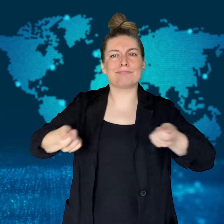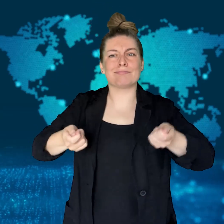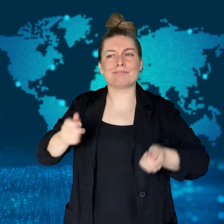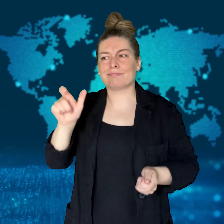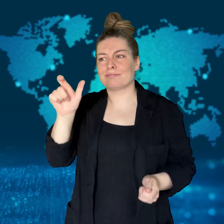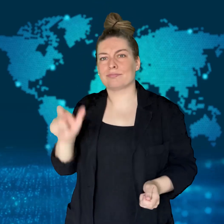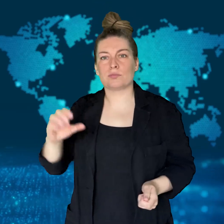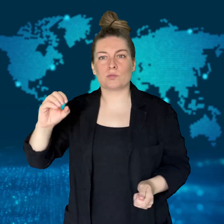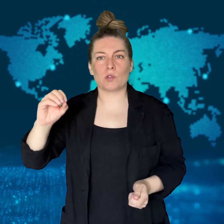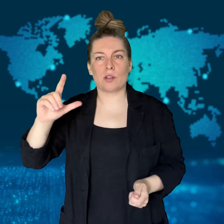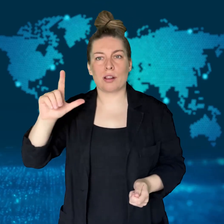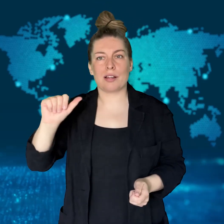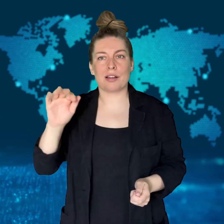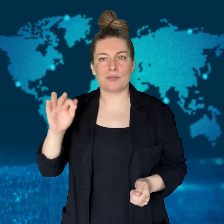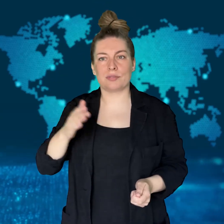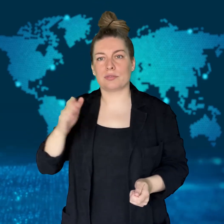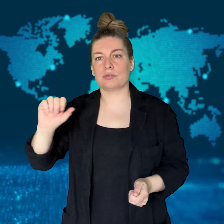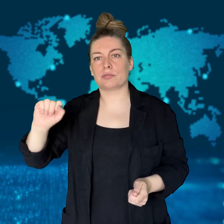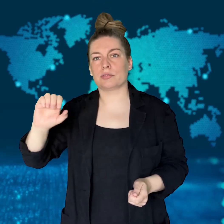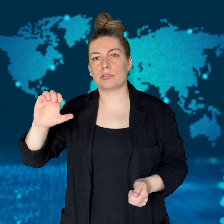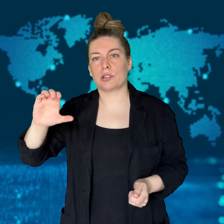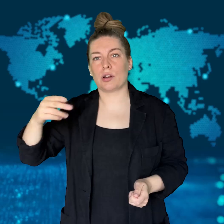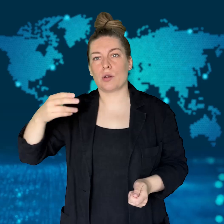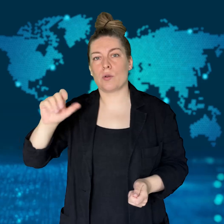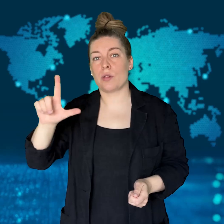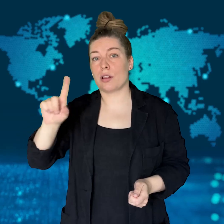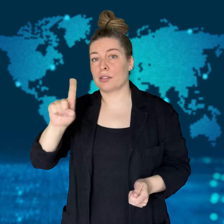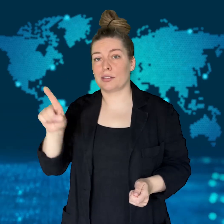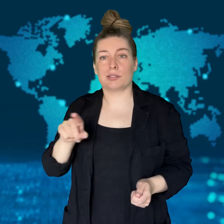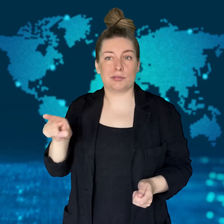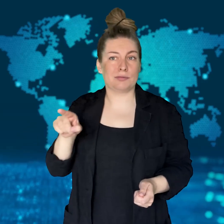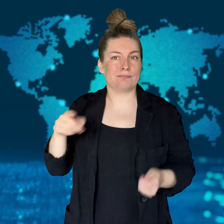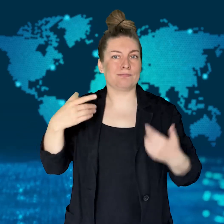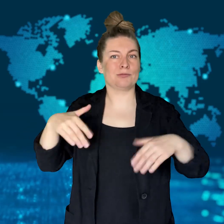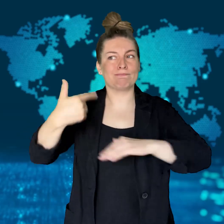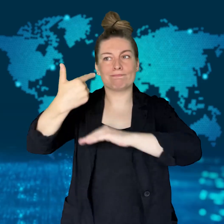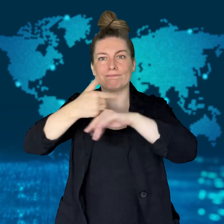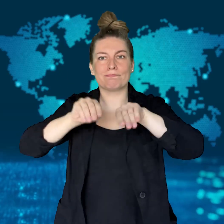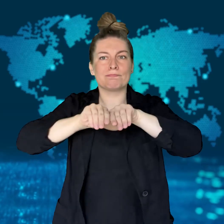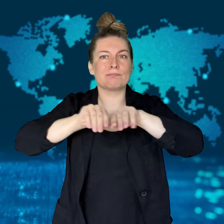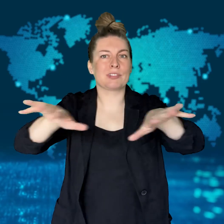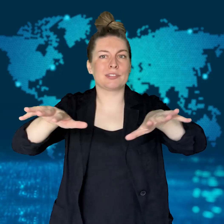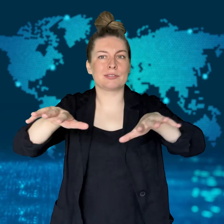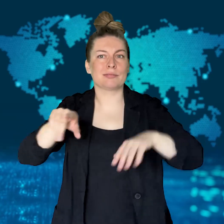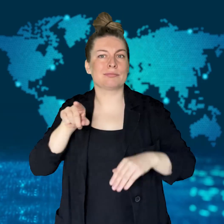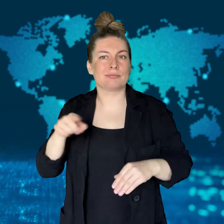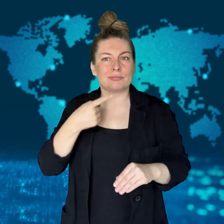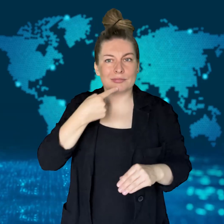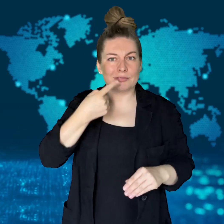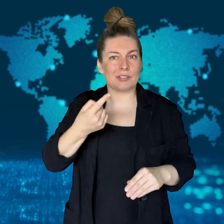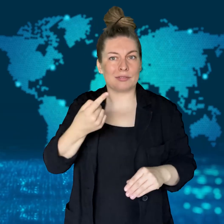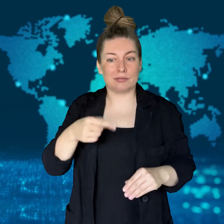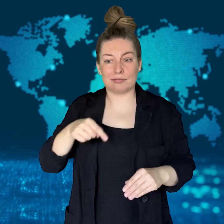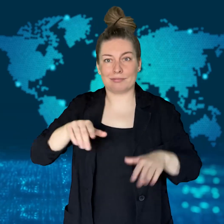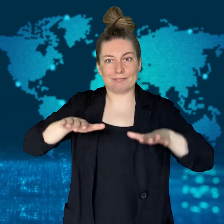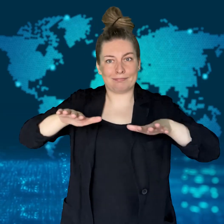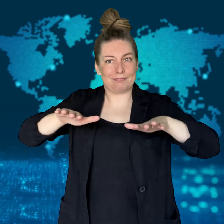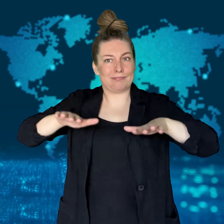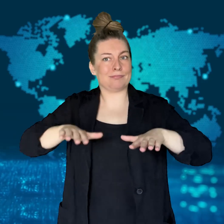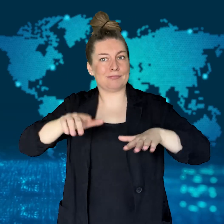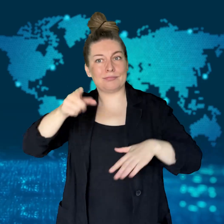German Chancellor, Olaf Scholz, posted on social media that "Violence is